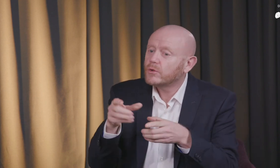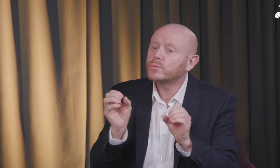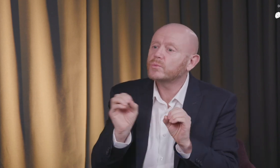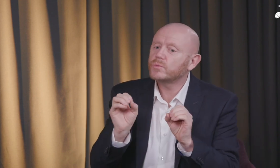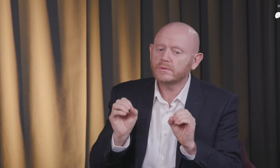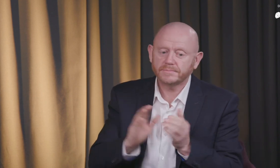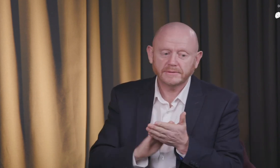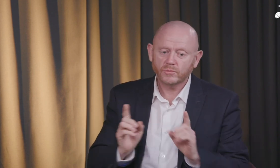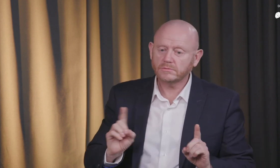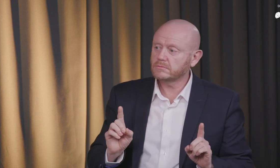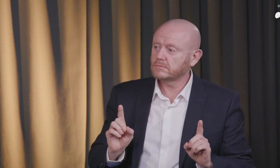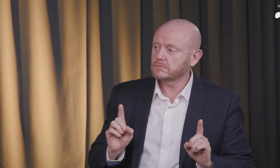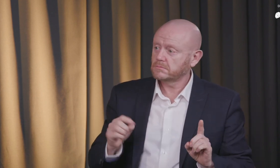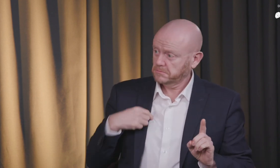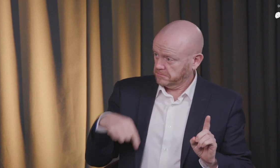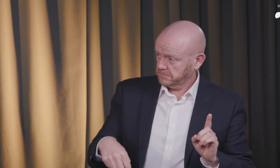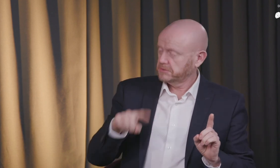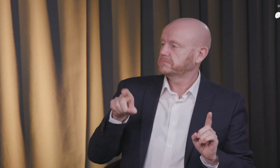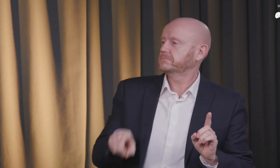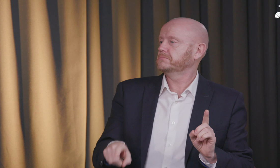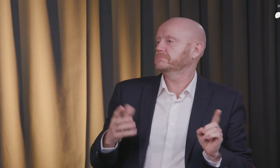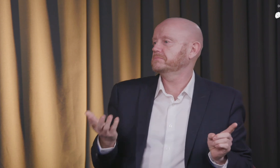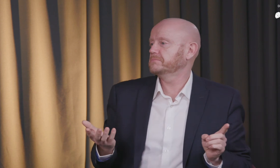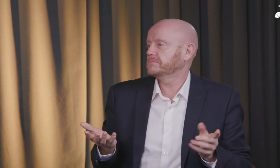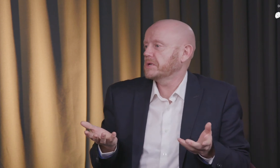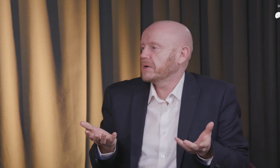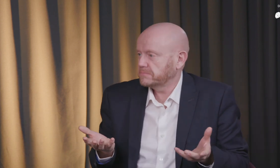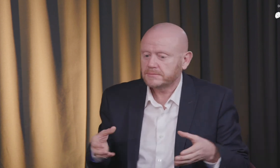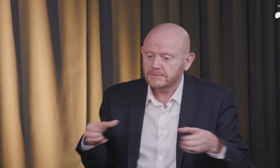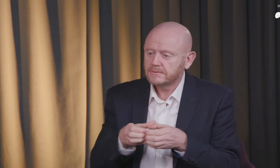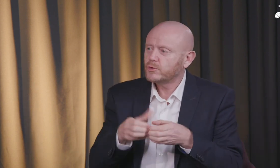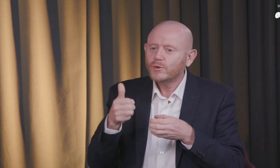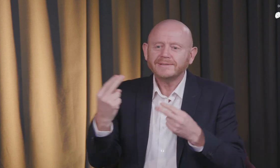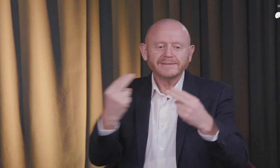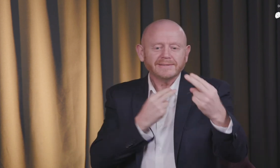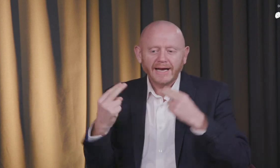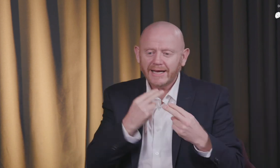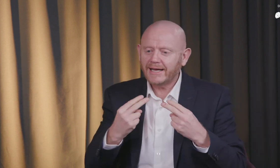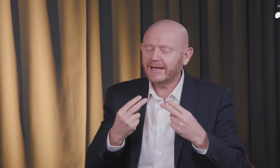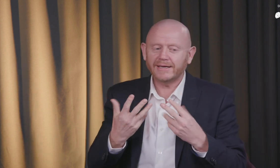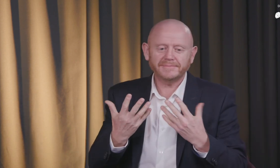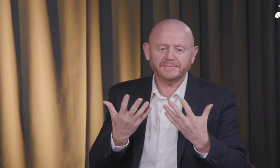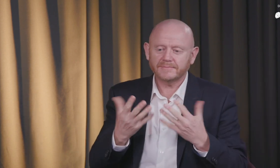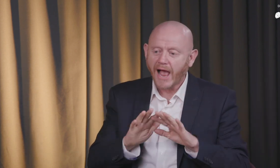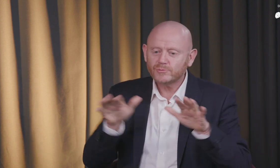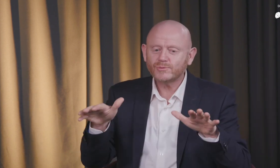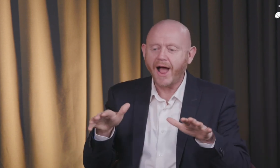Without Deaffest, would I be here? It's a place to come together, it’s good to see people that you know outside